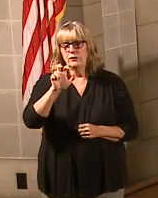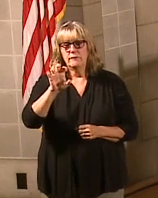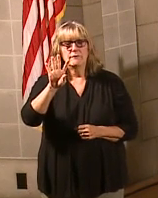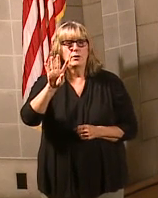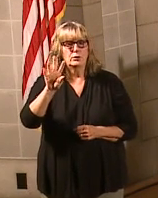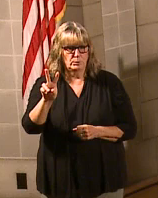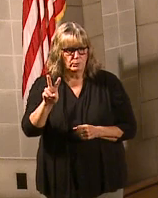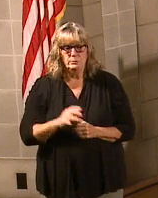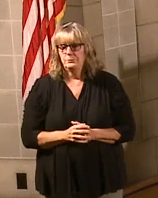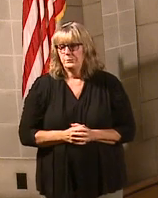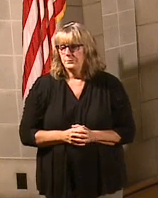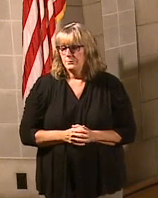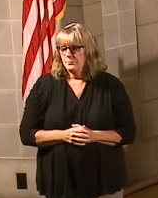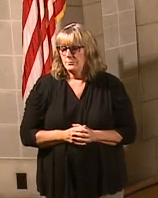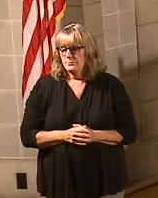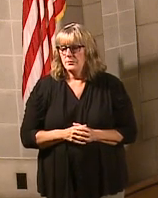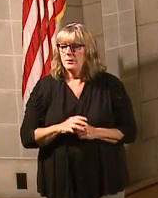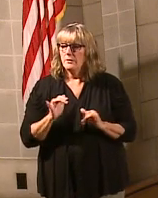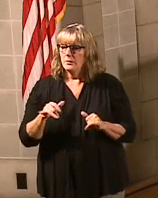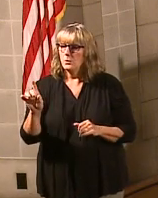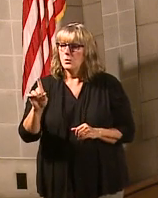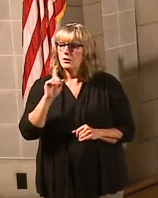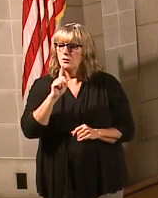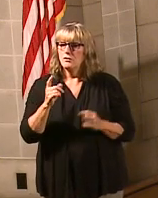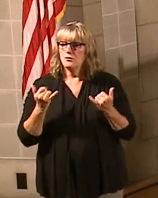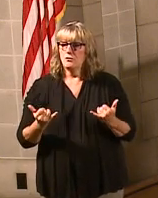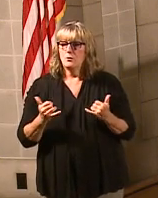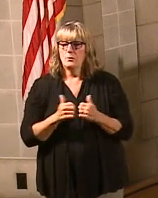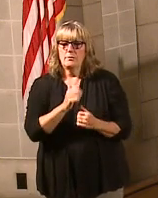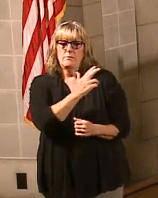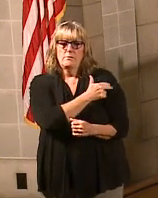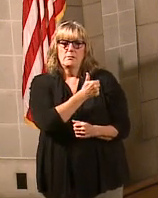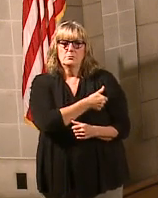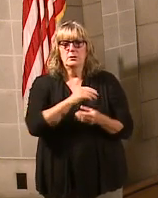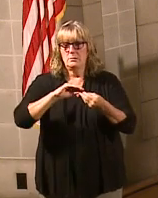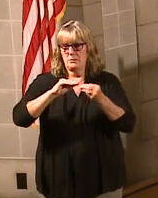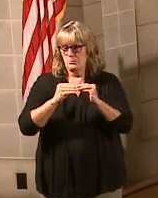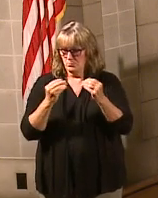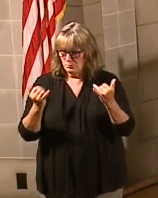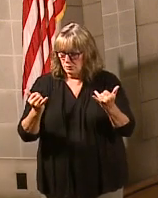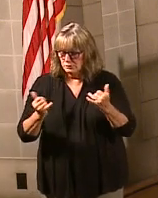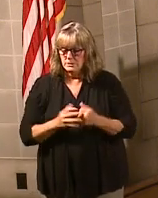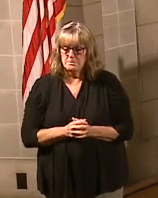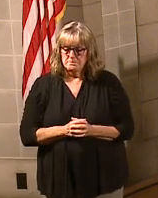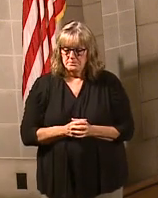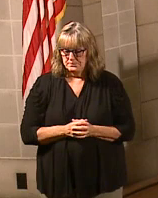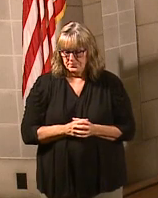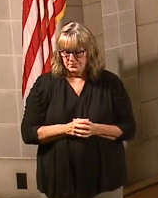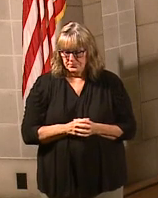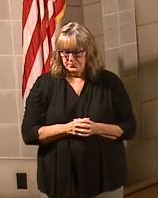MENTIONED THIS ALREADY, OF ACTIVE HOSPITALIZATIONS FOR